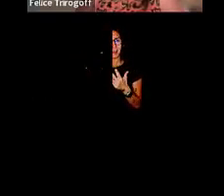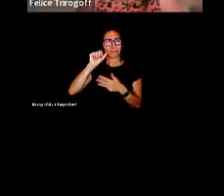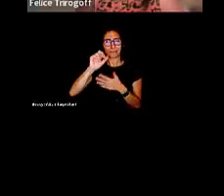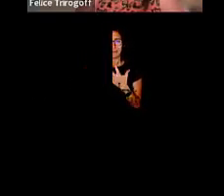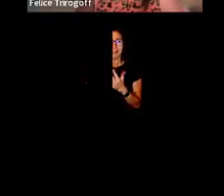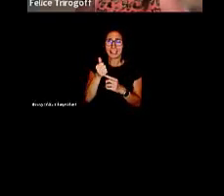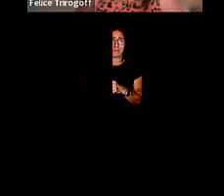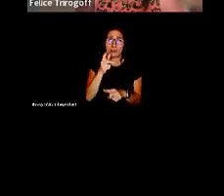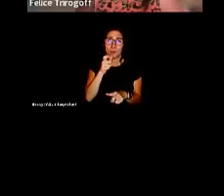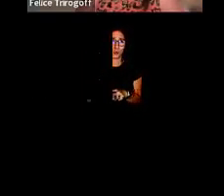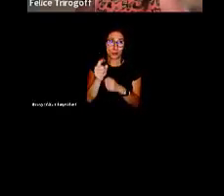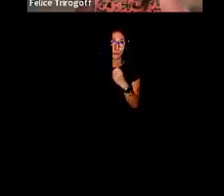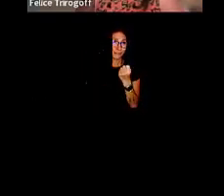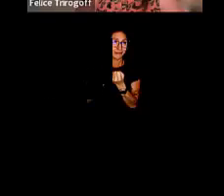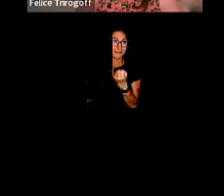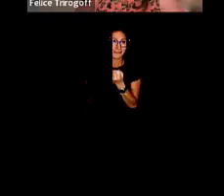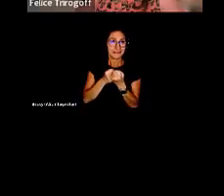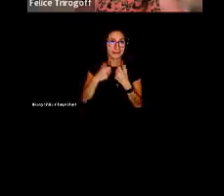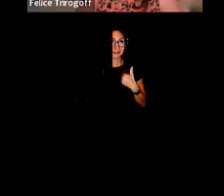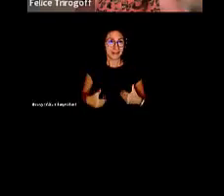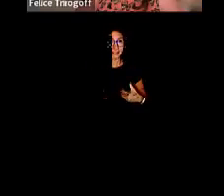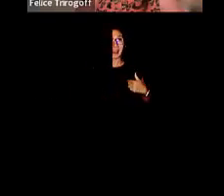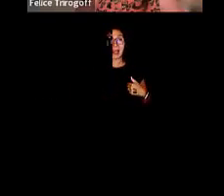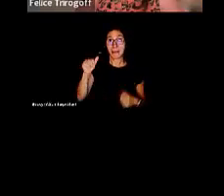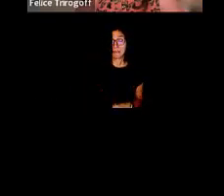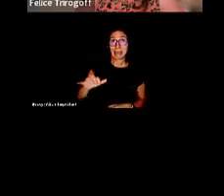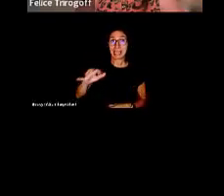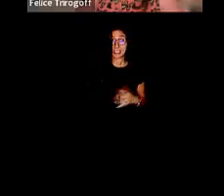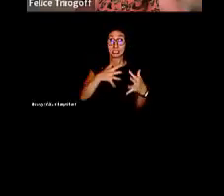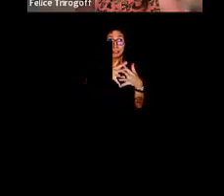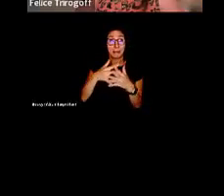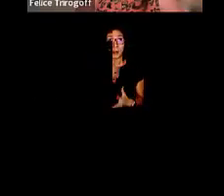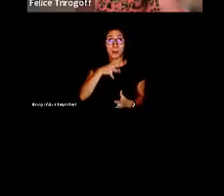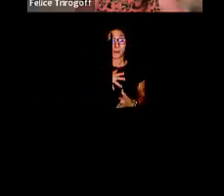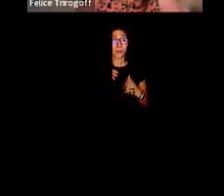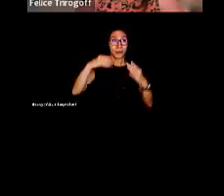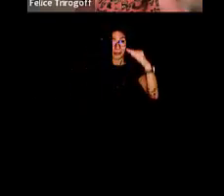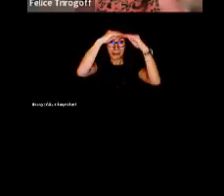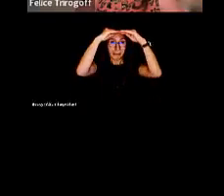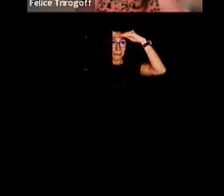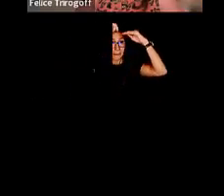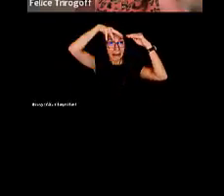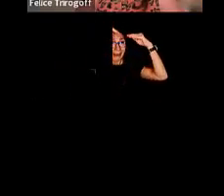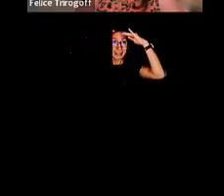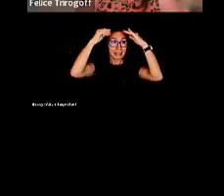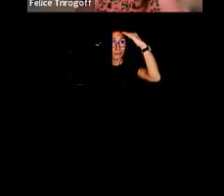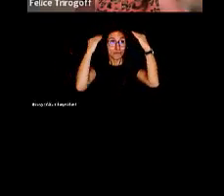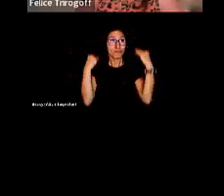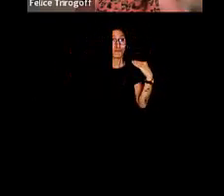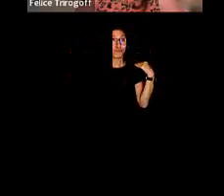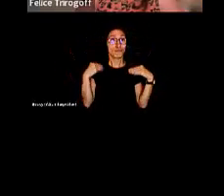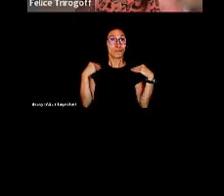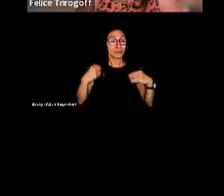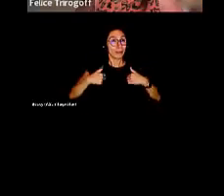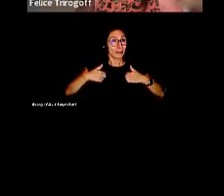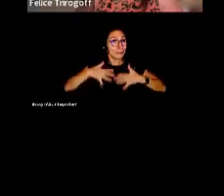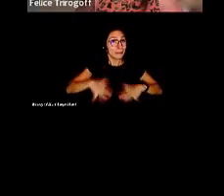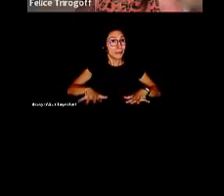I'm an Asian-American woman with shoulder-length black and white hair with bangs. And I'm wearing an orange dress with a black pattern